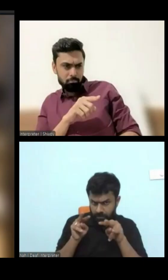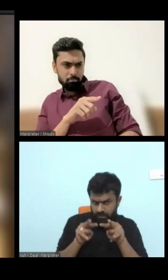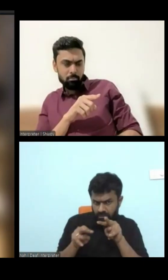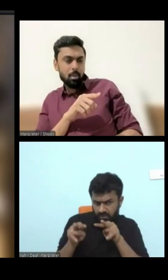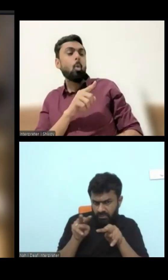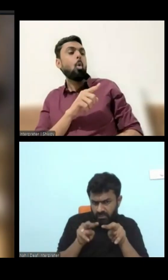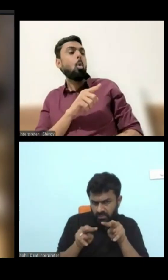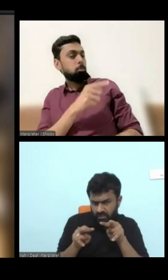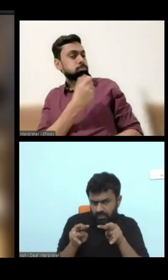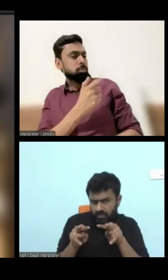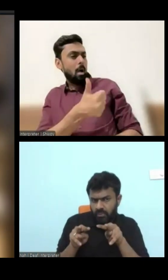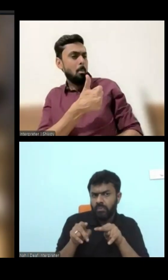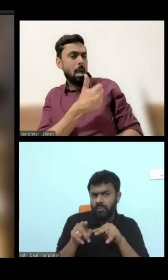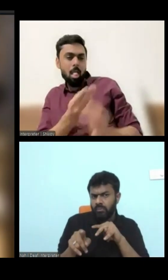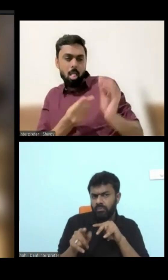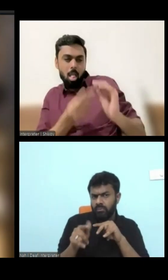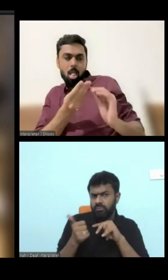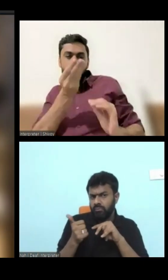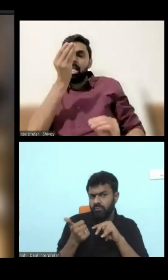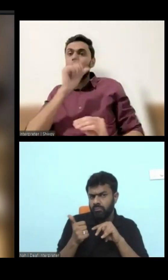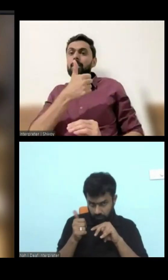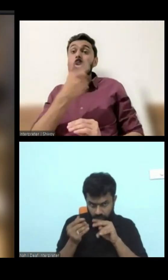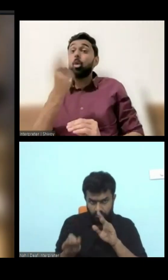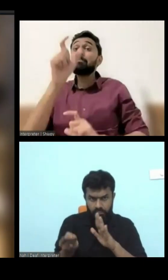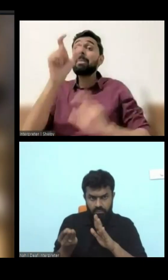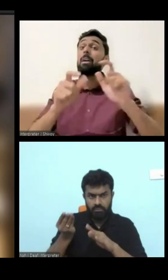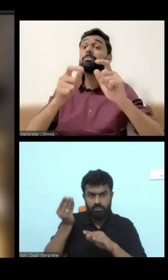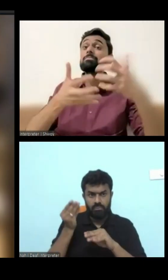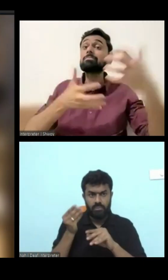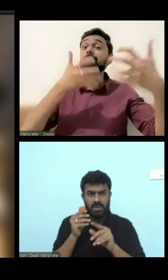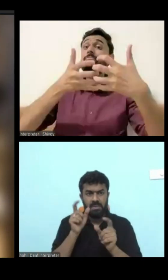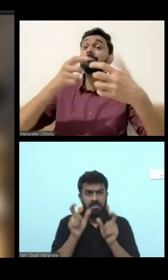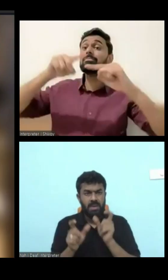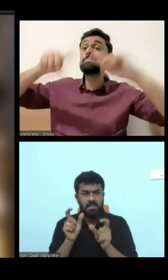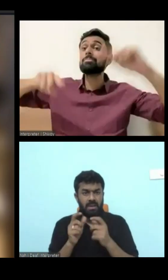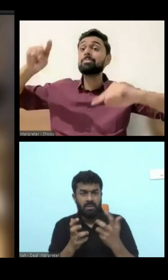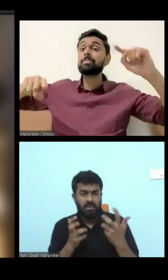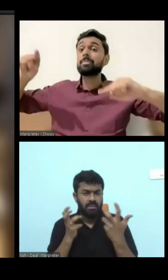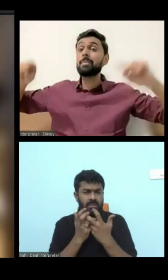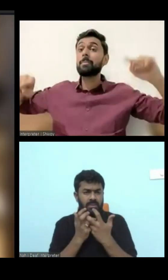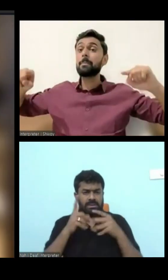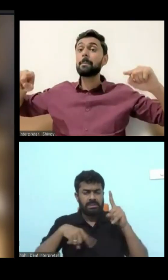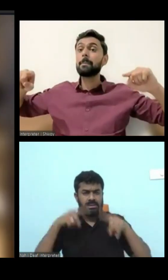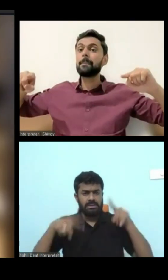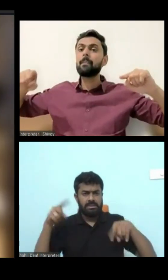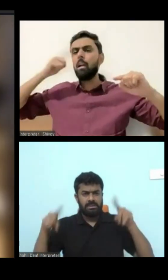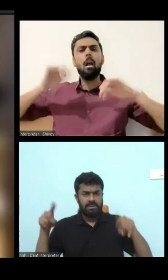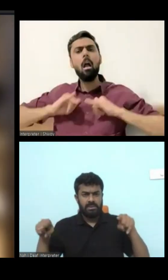Because everybody has their strengths and weaknesses. So, how do we figure out where are they struggling? Instead of saying that the student is 5th grade passed.